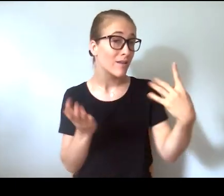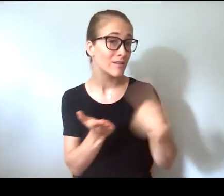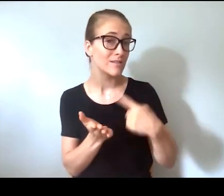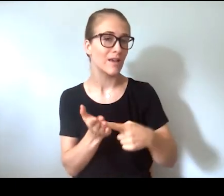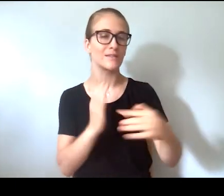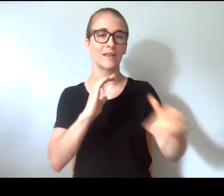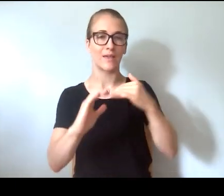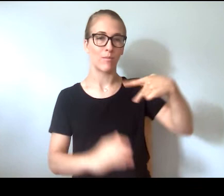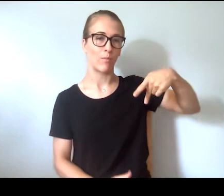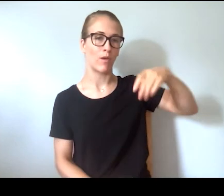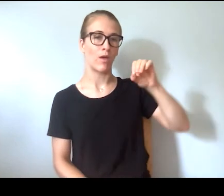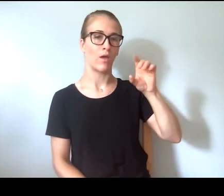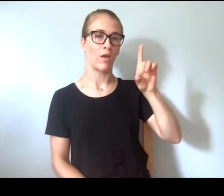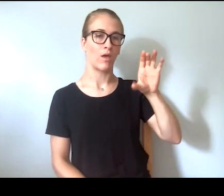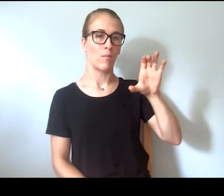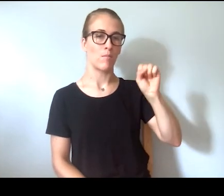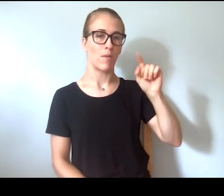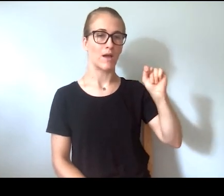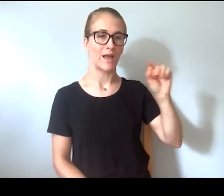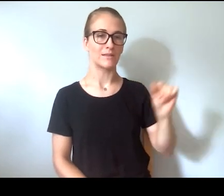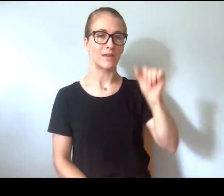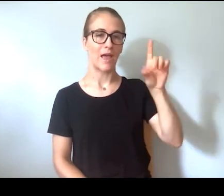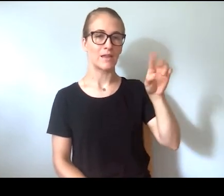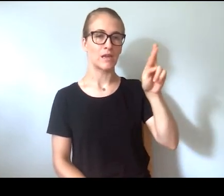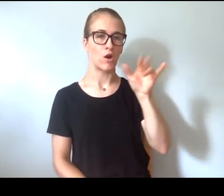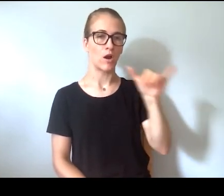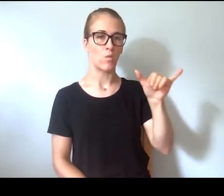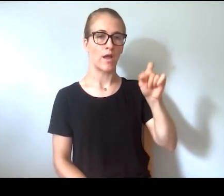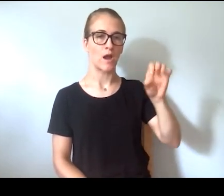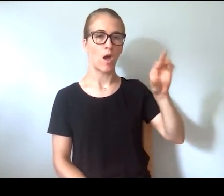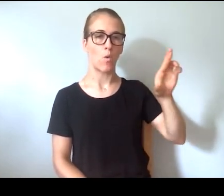please email podcast@drny.org or comment below.